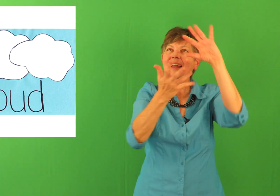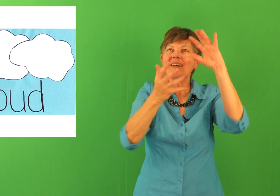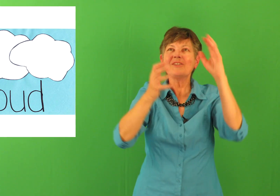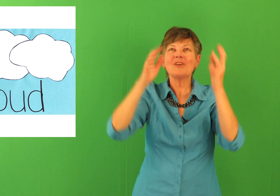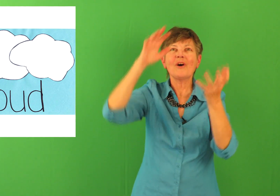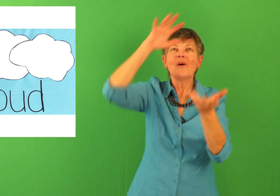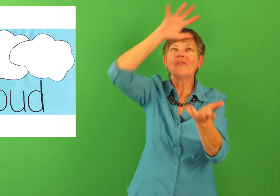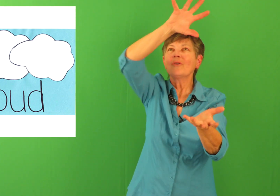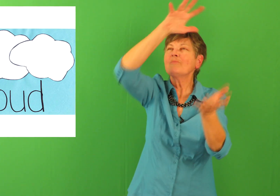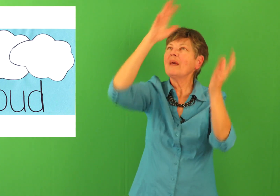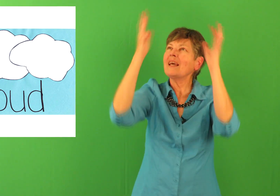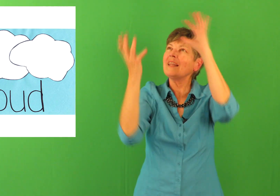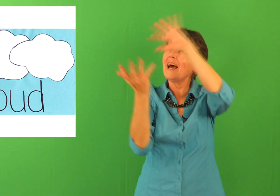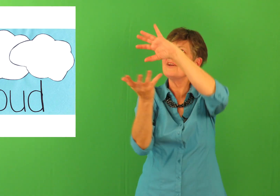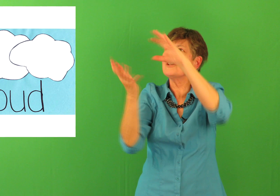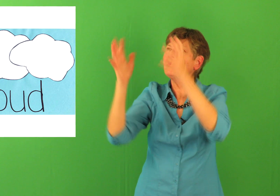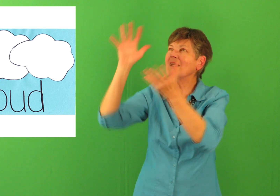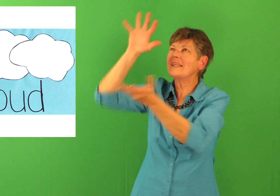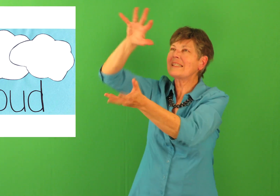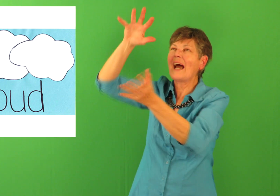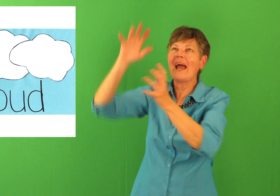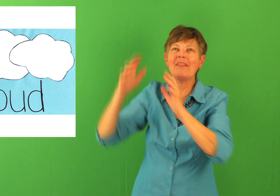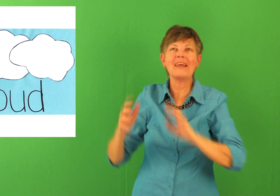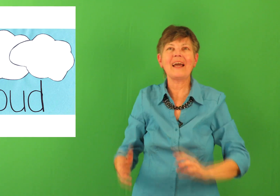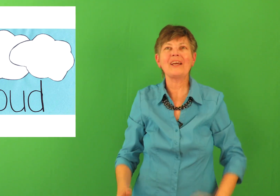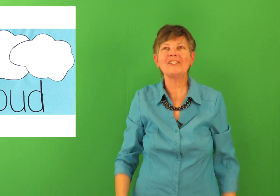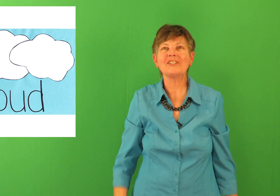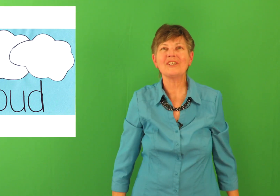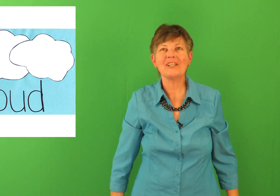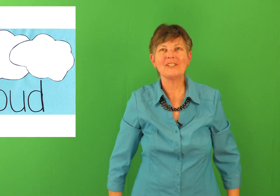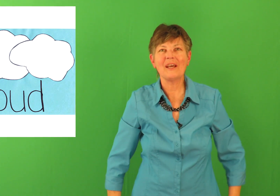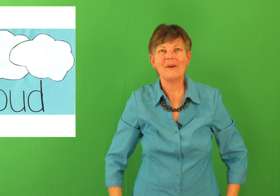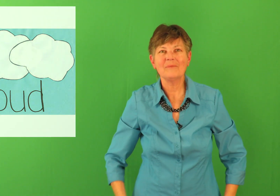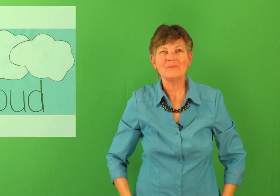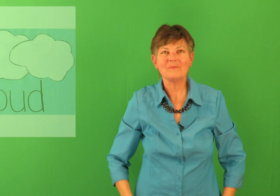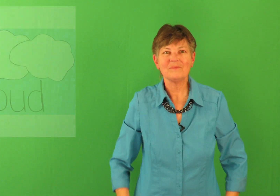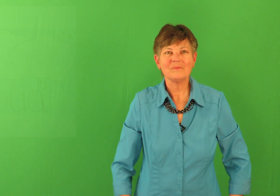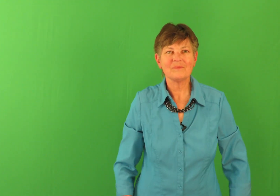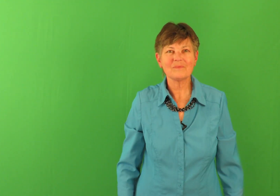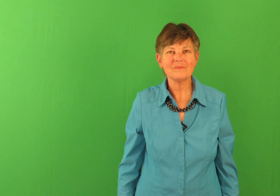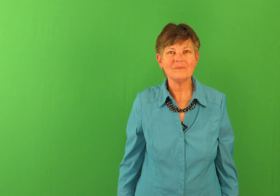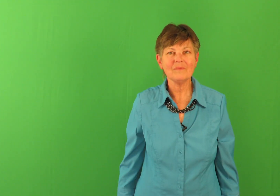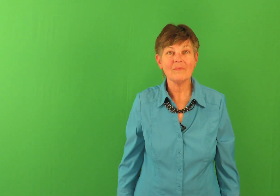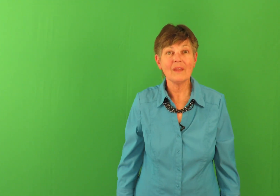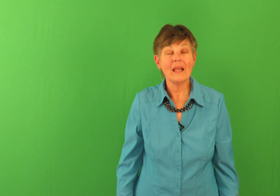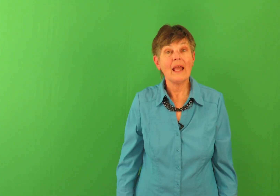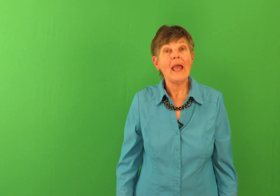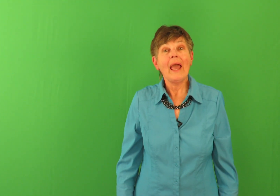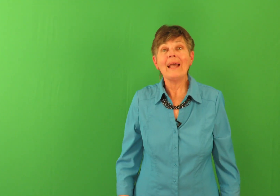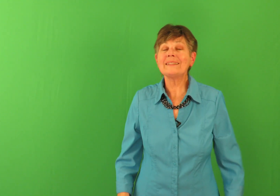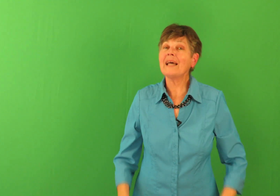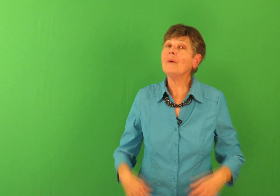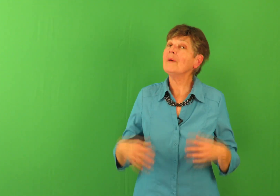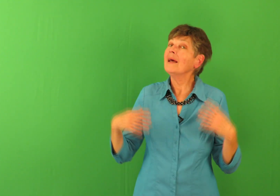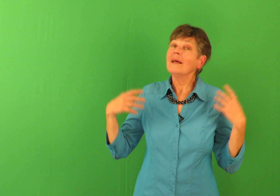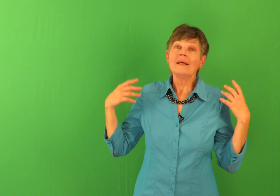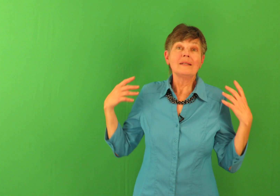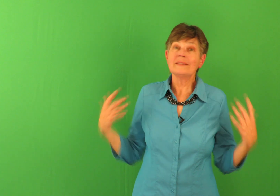so those big clouds up in the sky I think I could just touch them and some